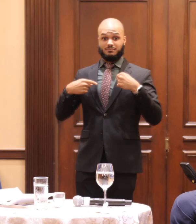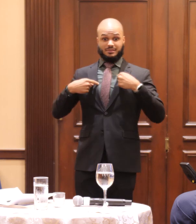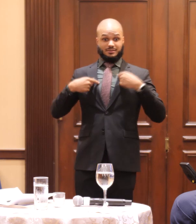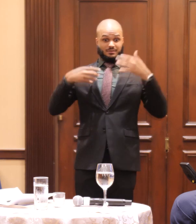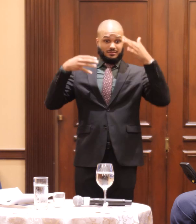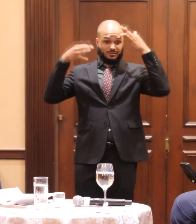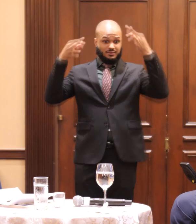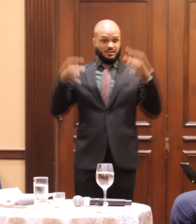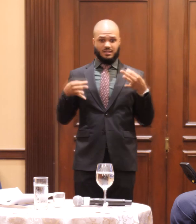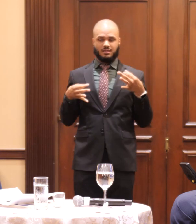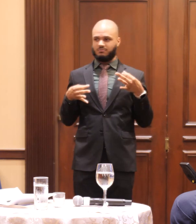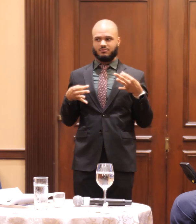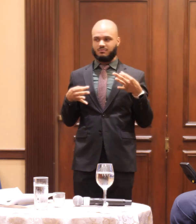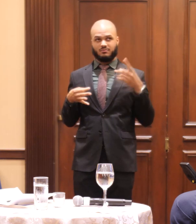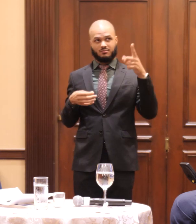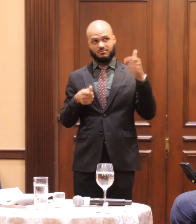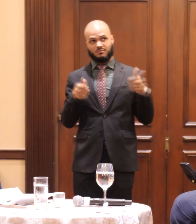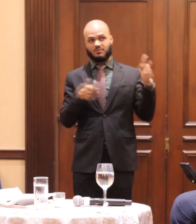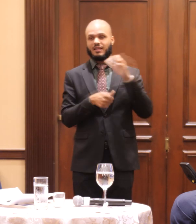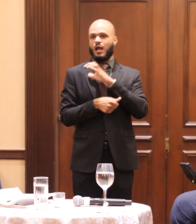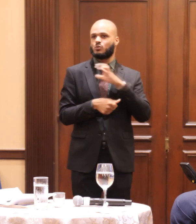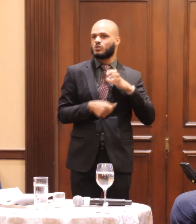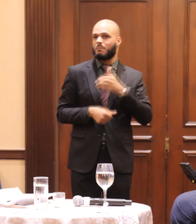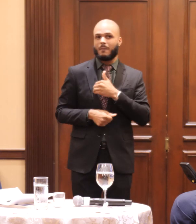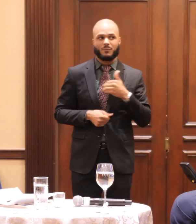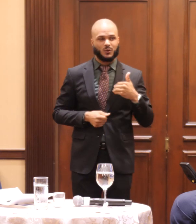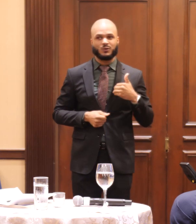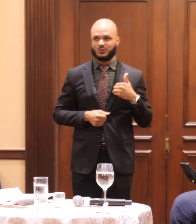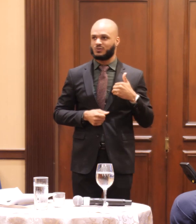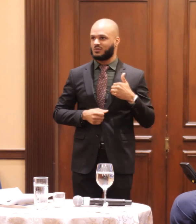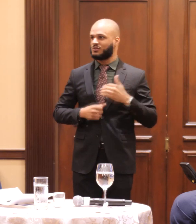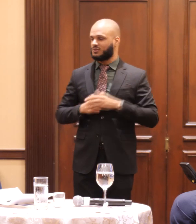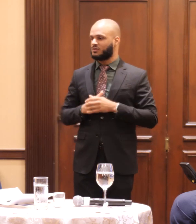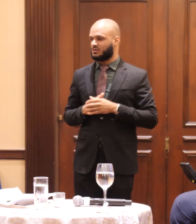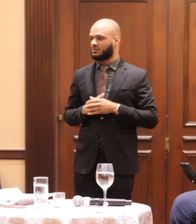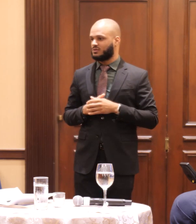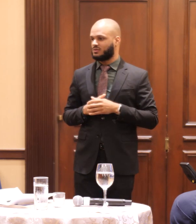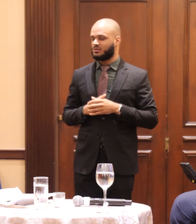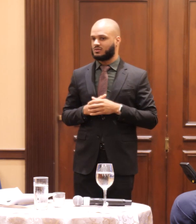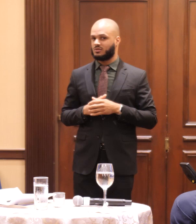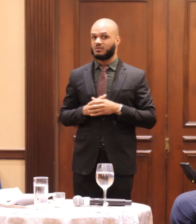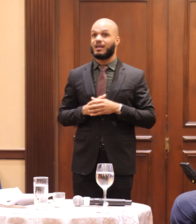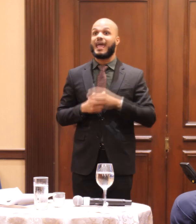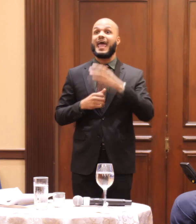This was a decision of the Council members. And then he added as a little afterthought